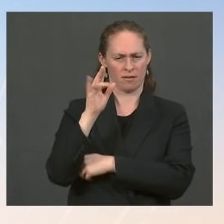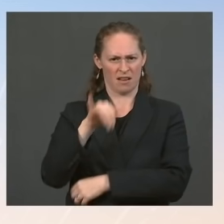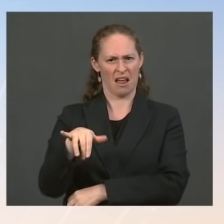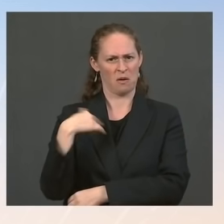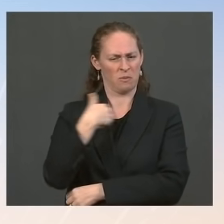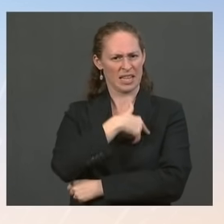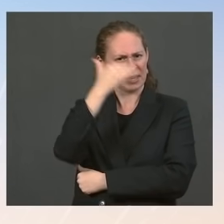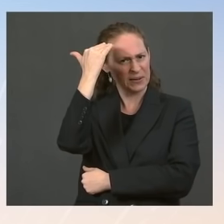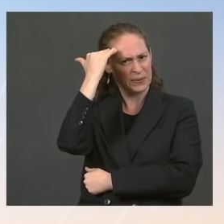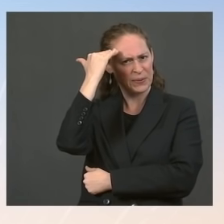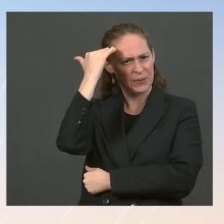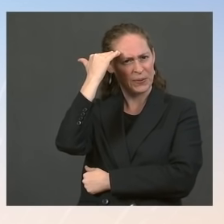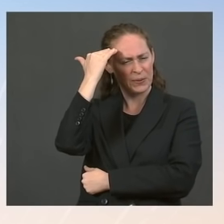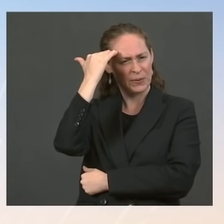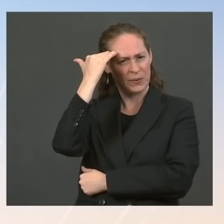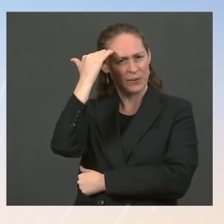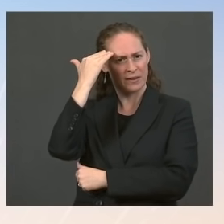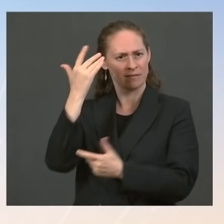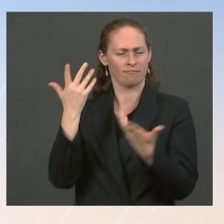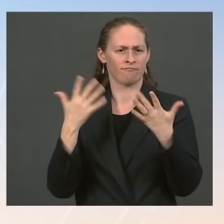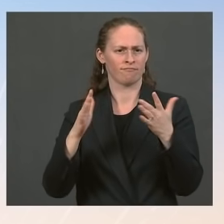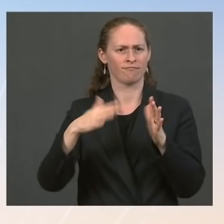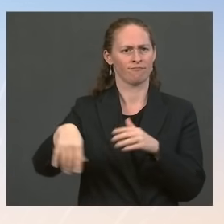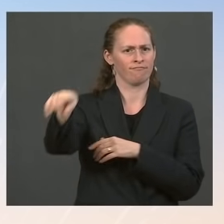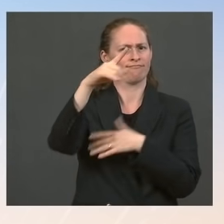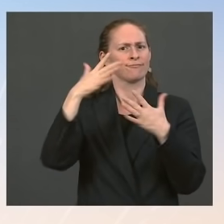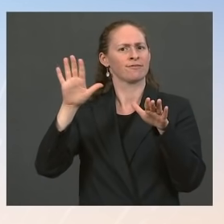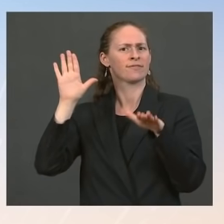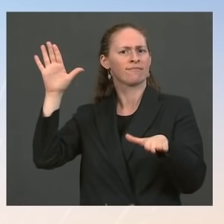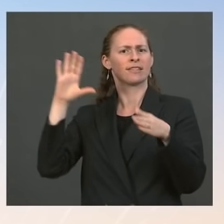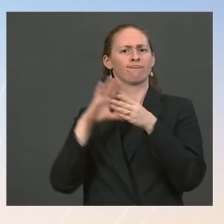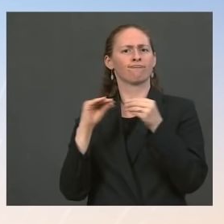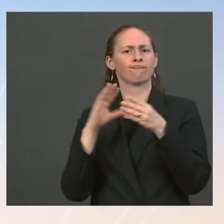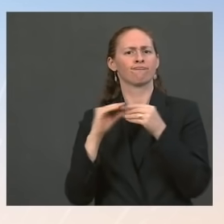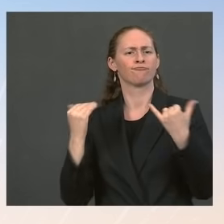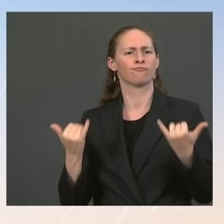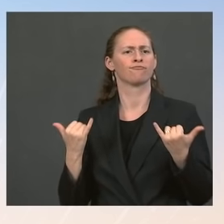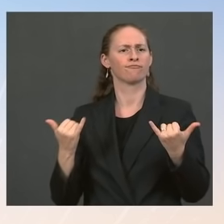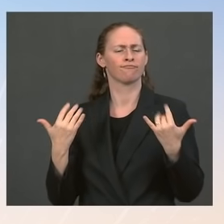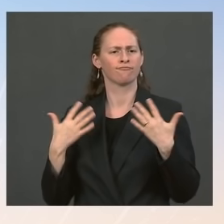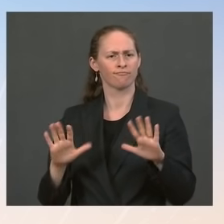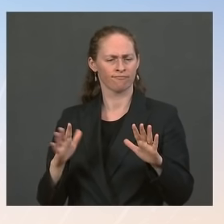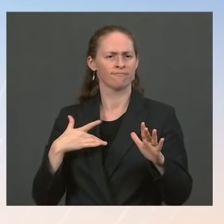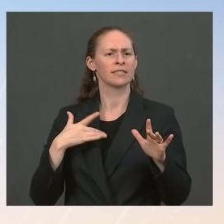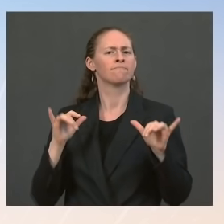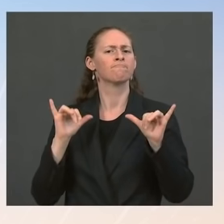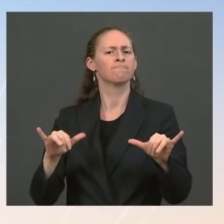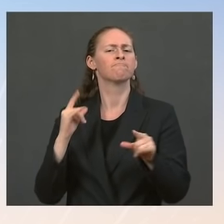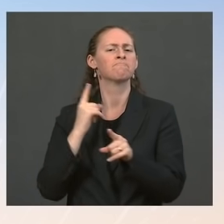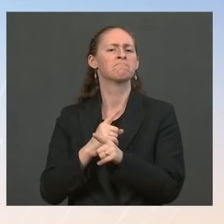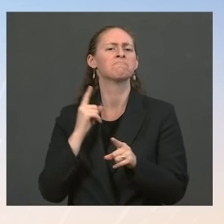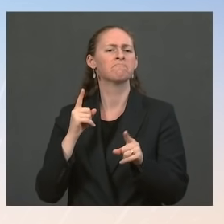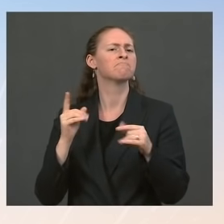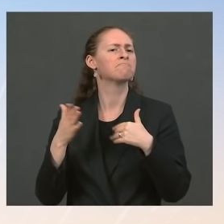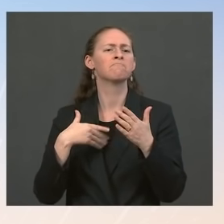as is evidenced by people testifying today -- who felt we should have still done that. That is not the decision the President made. It's up to the Commander-in-Chief